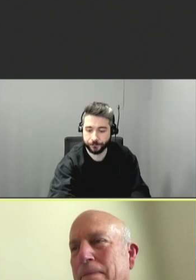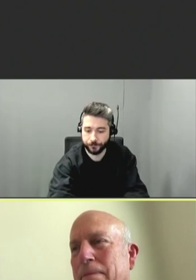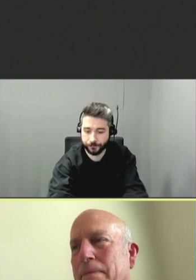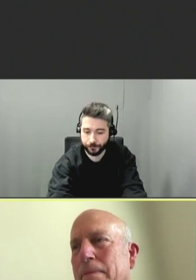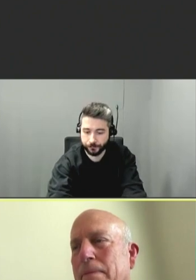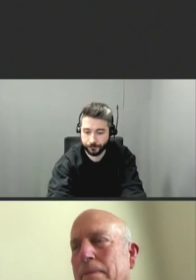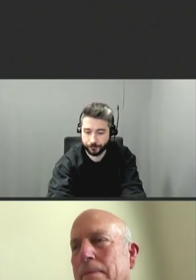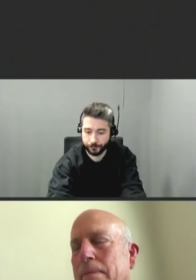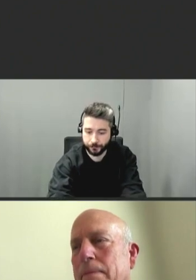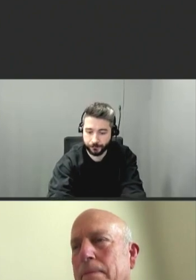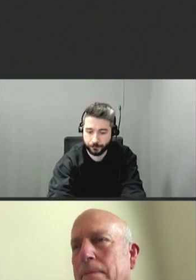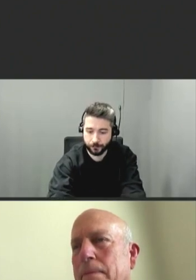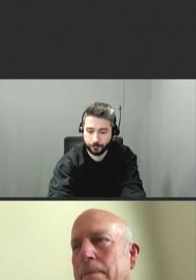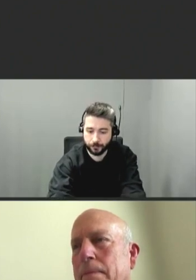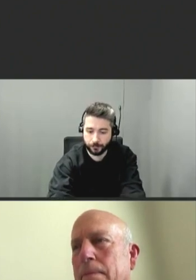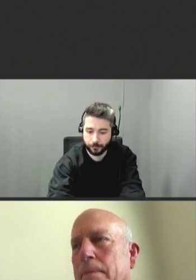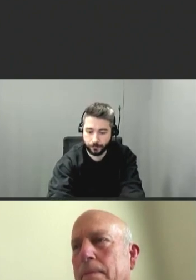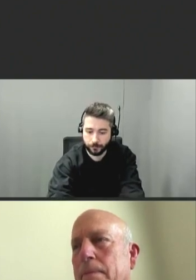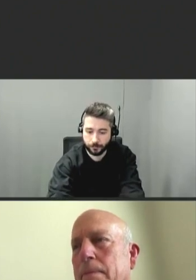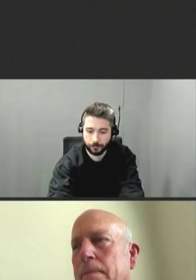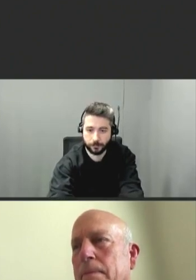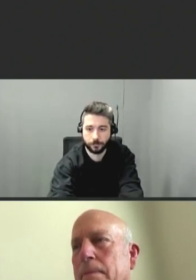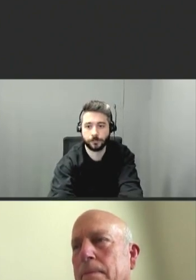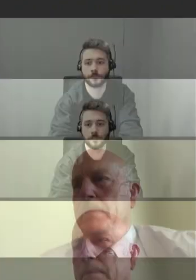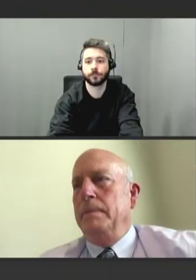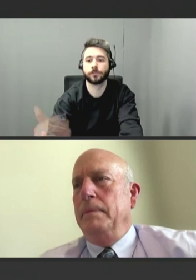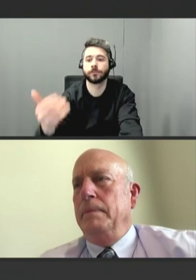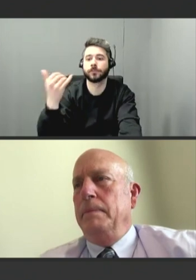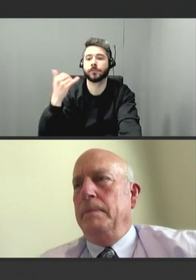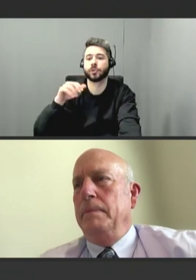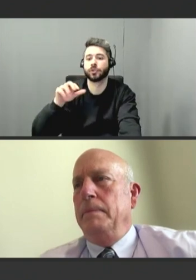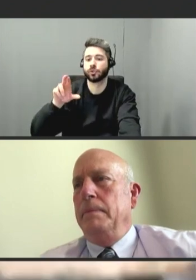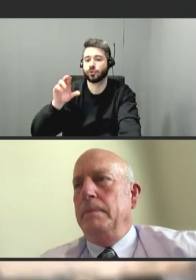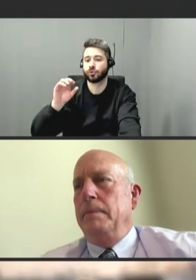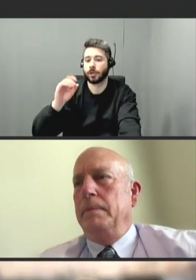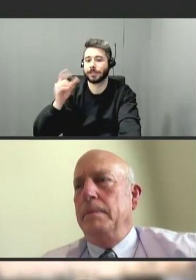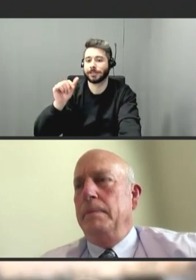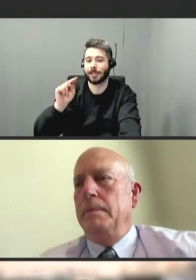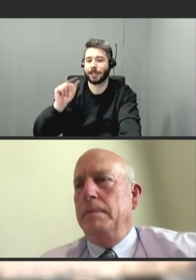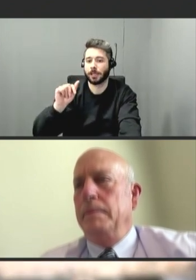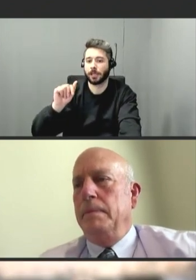And next we have Roxana Diba from HRSA.